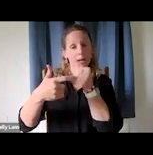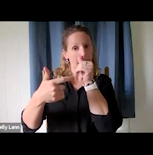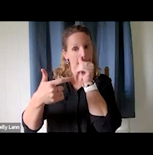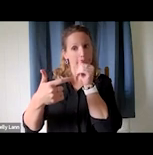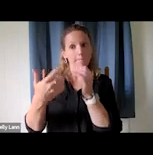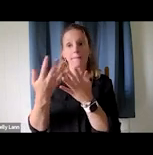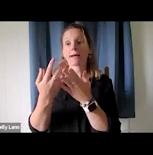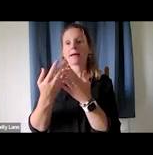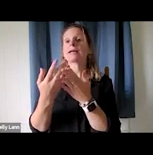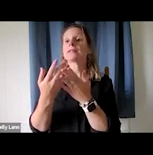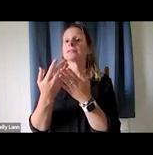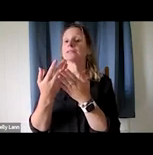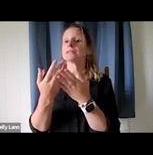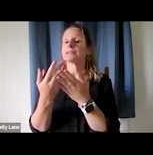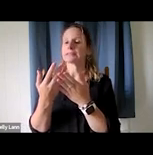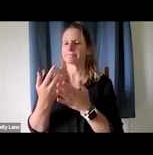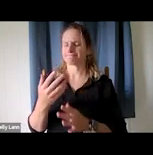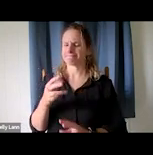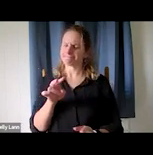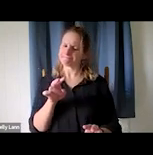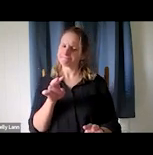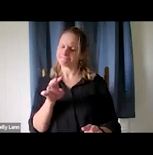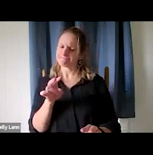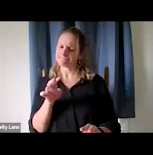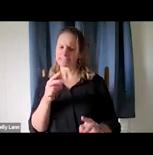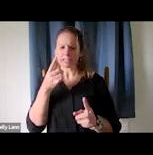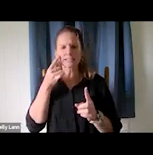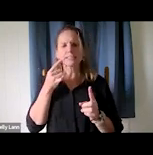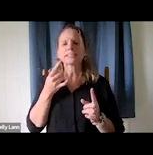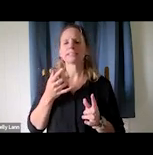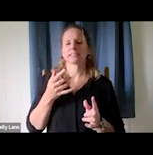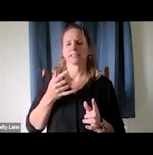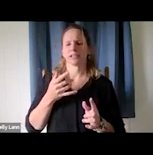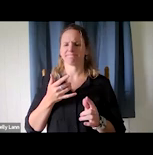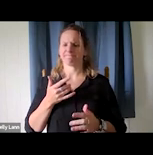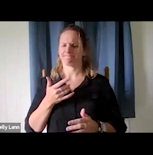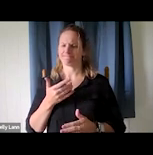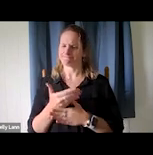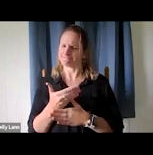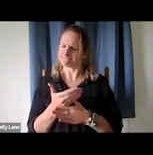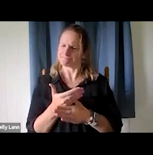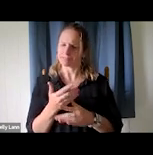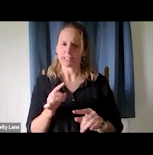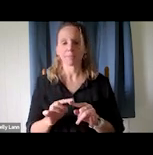he seemed very agitated and tearful. And then finally, at the end of that three-month period